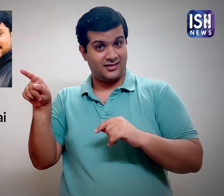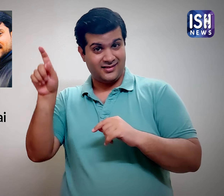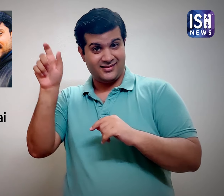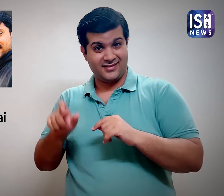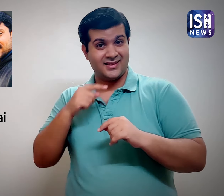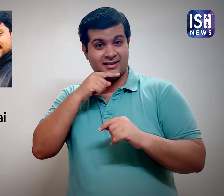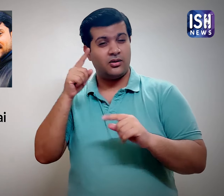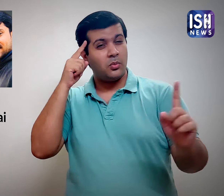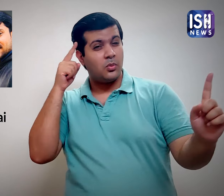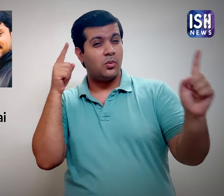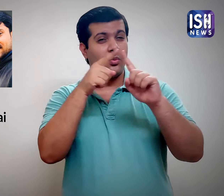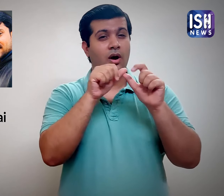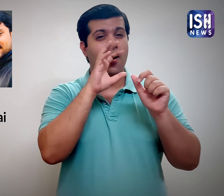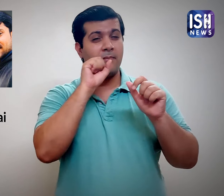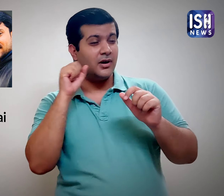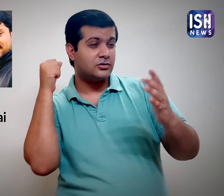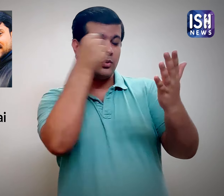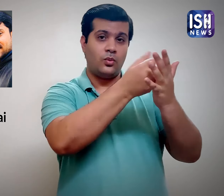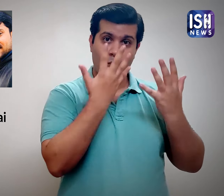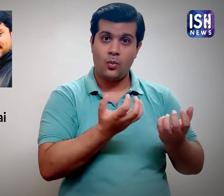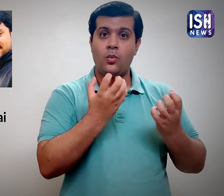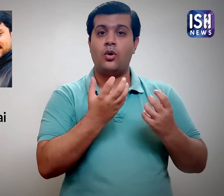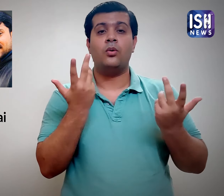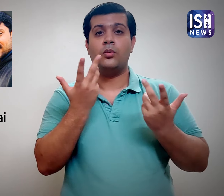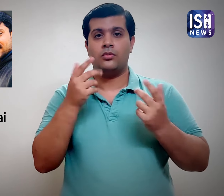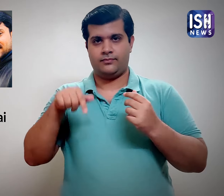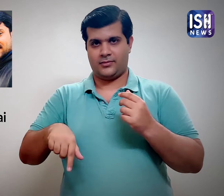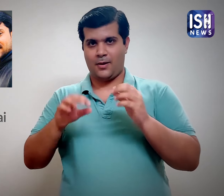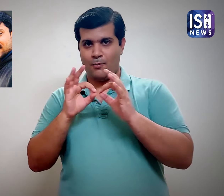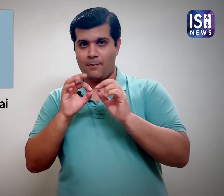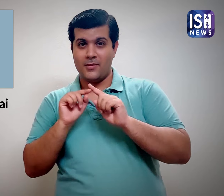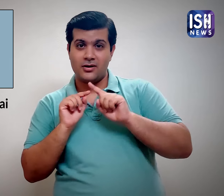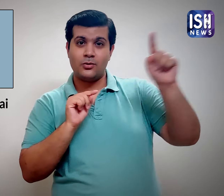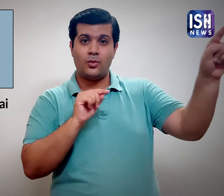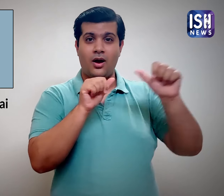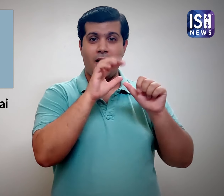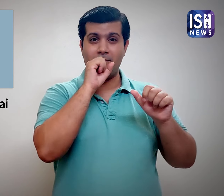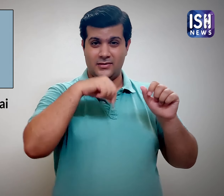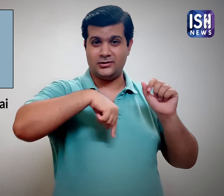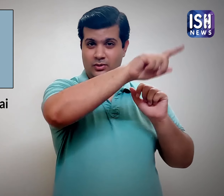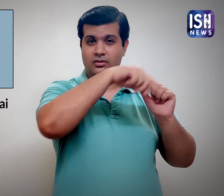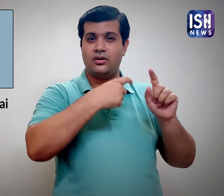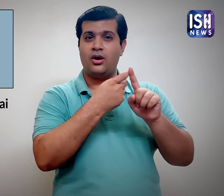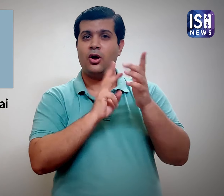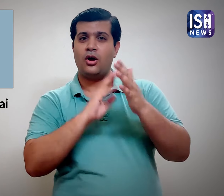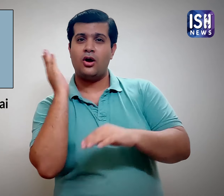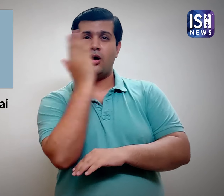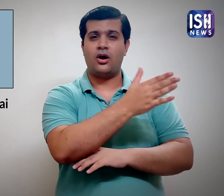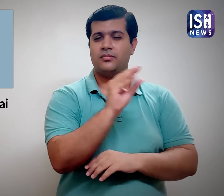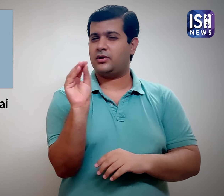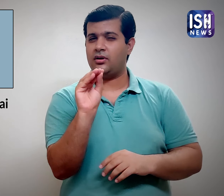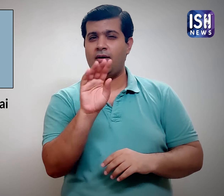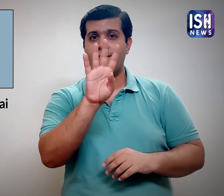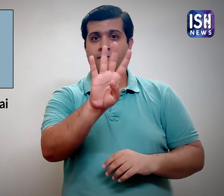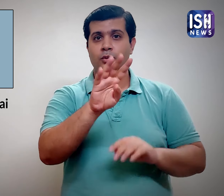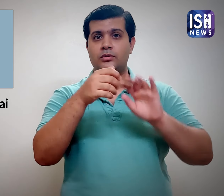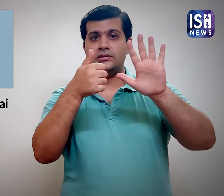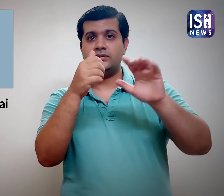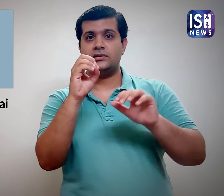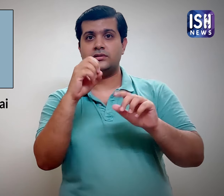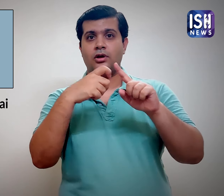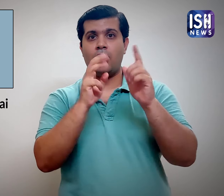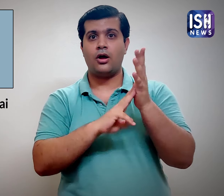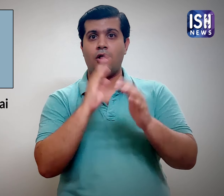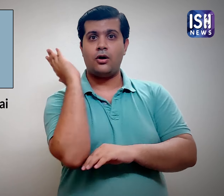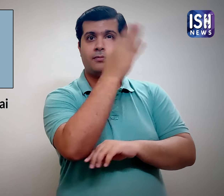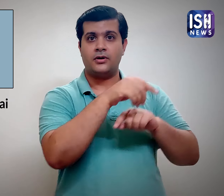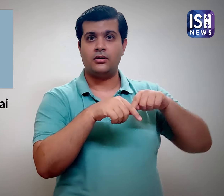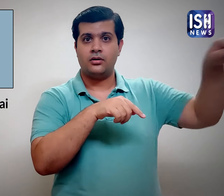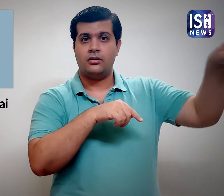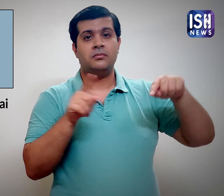He was determined to walk all the way till Ambajogai. From Mumbai to Ambajogai, is 460 km.